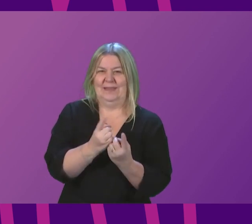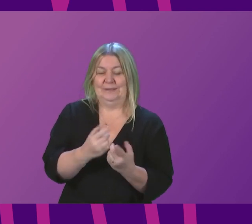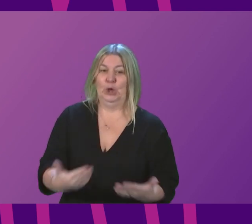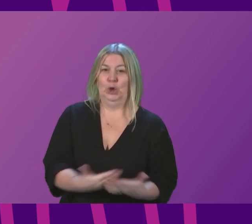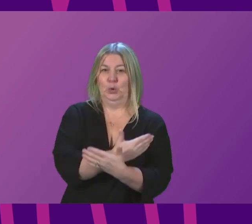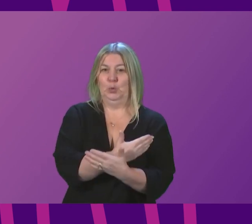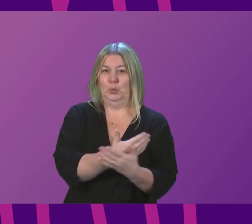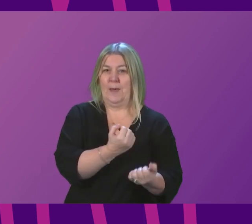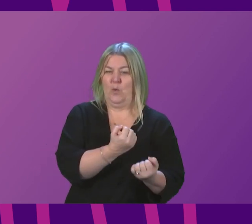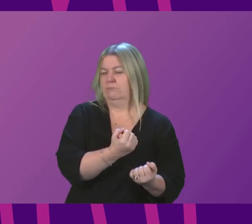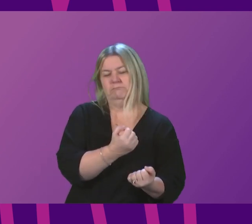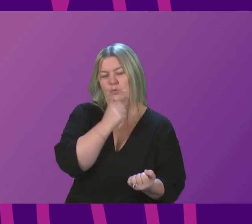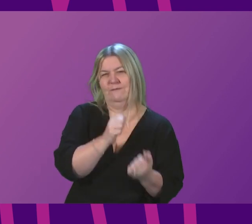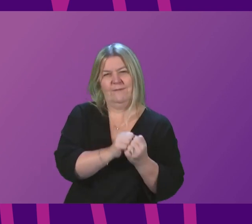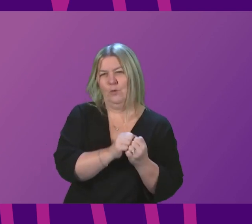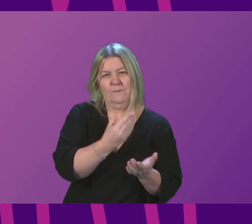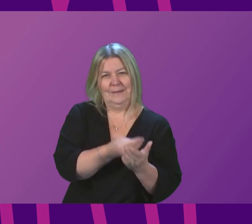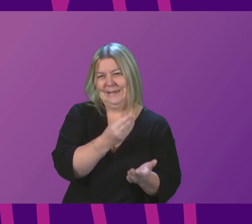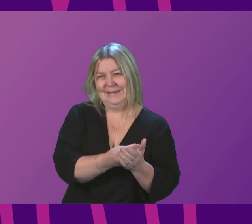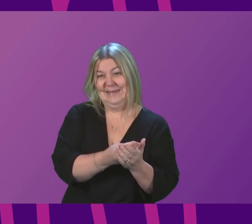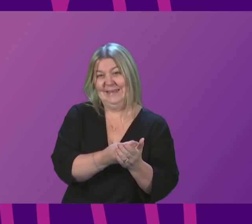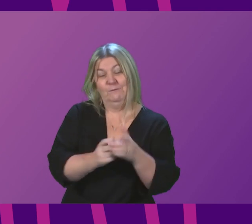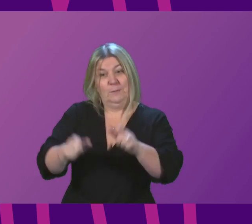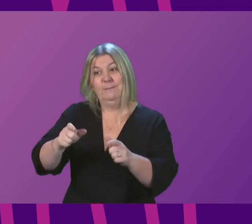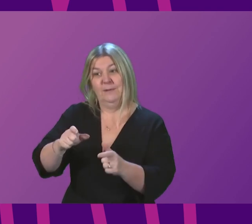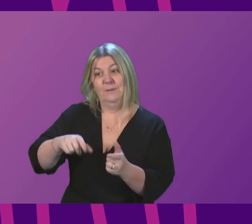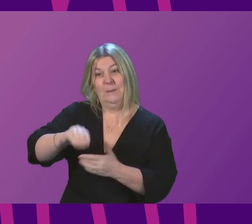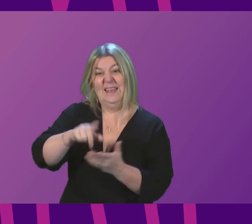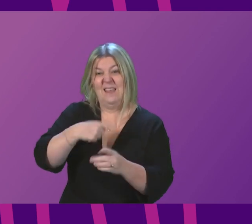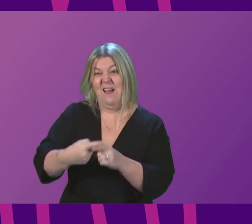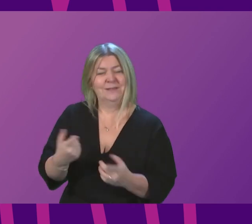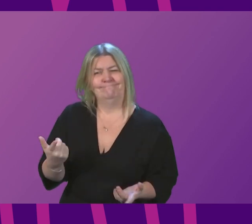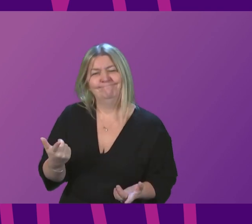good value for money for taxpayers, to be blunt about it, and there is still the issue